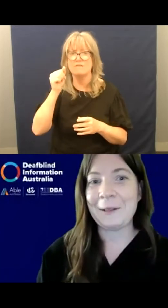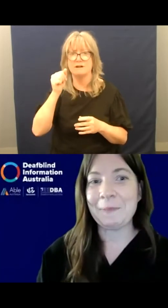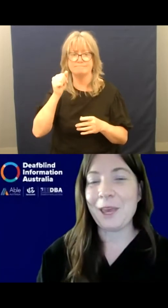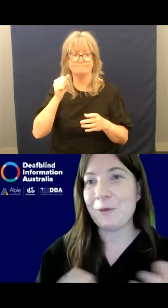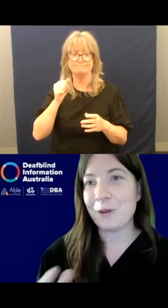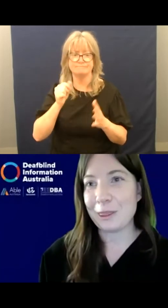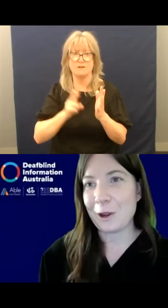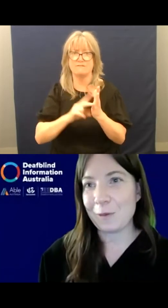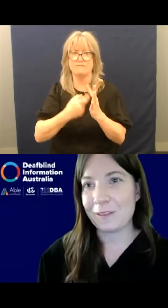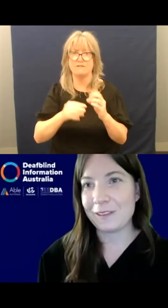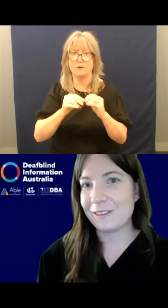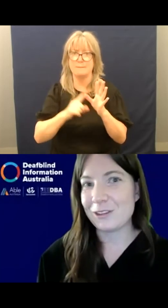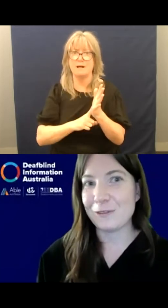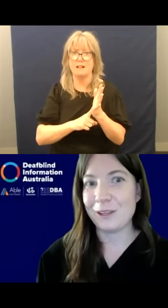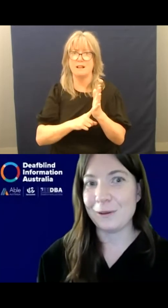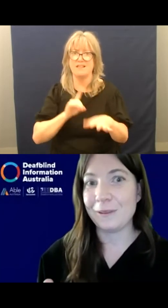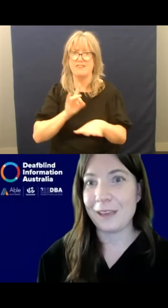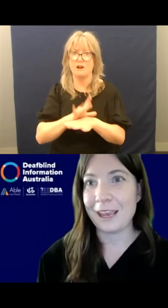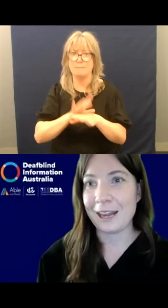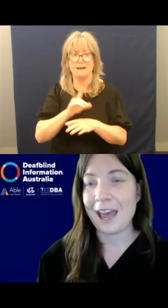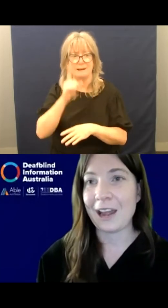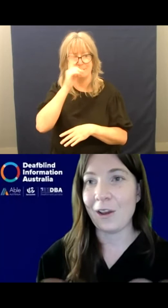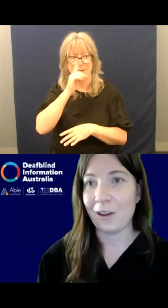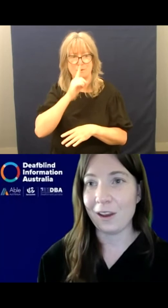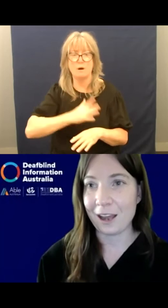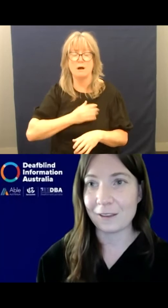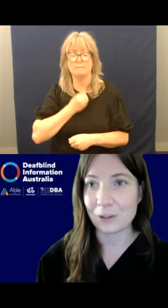people go to therapists to feel seen and heard and understood.